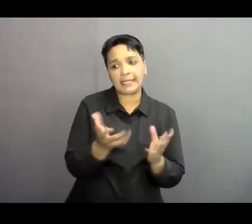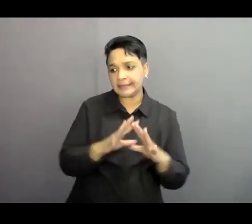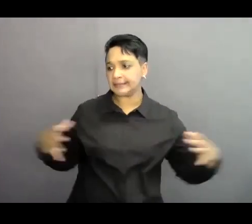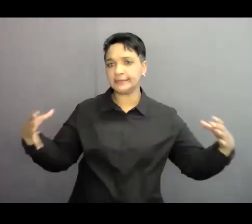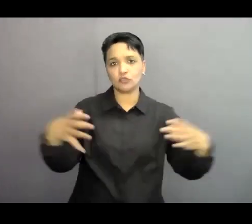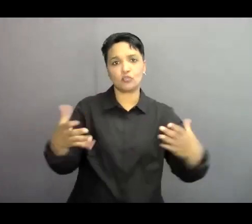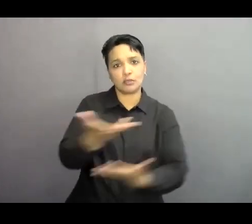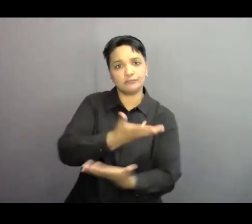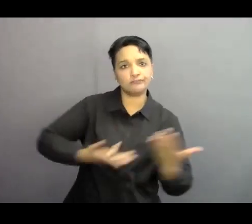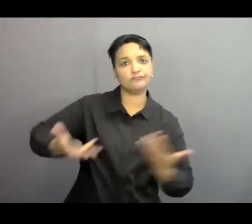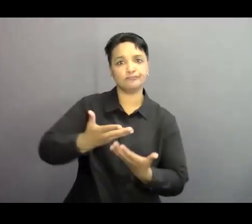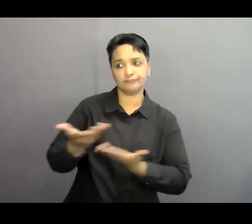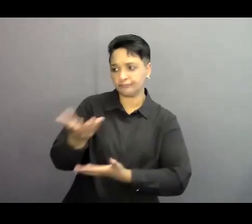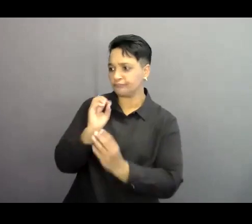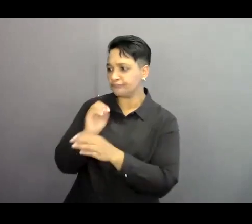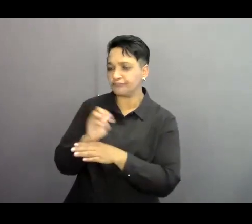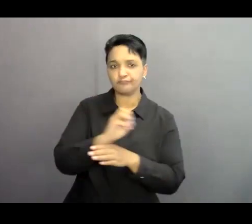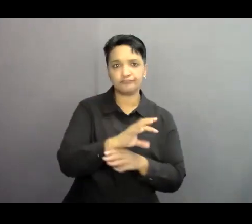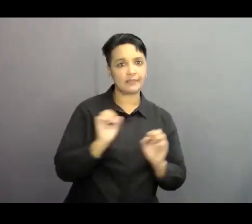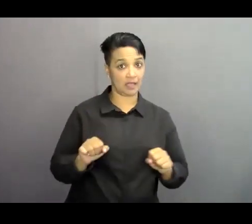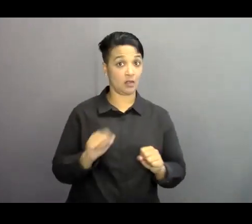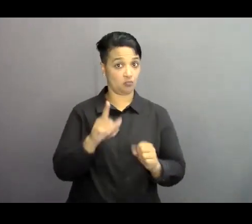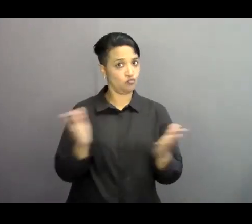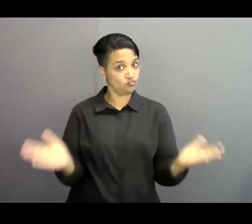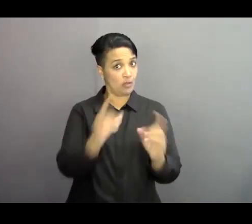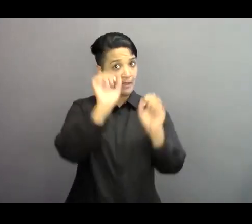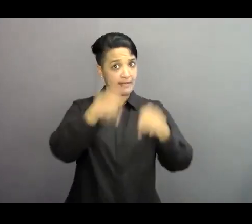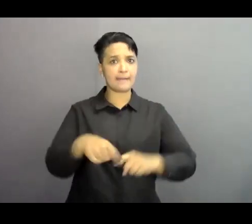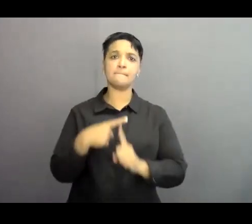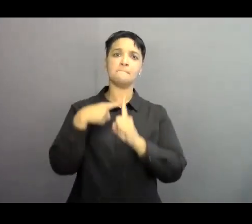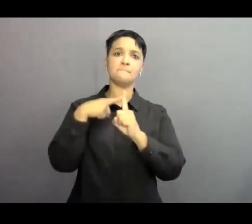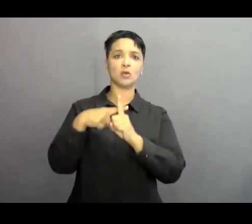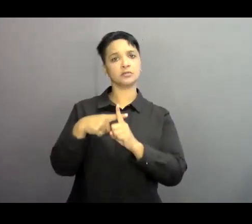would really encourage you to give constructive feedback to each other. It really does help us